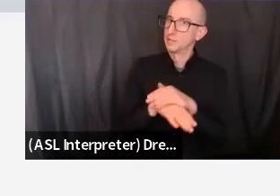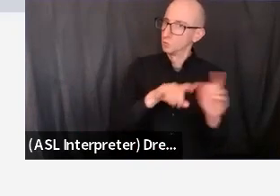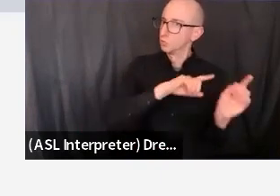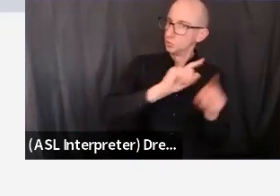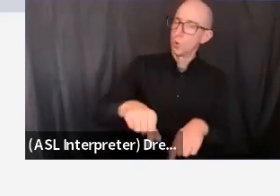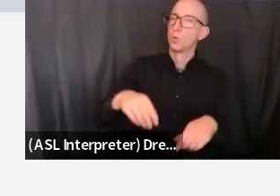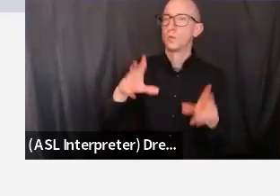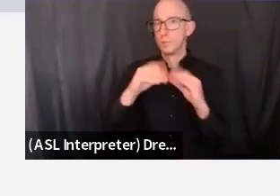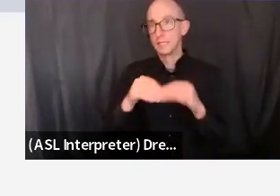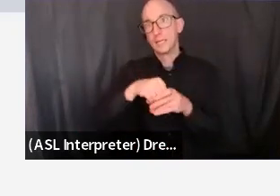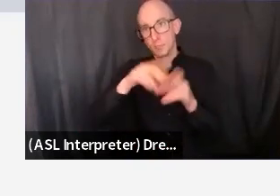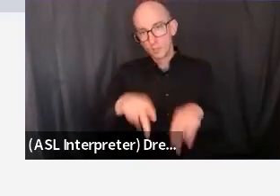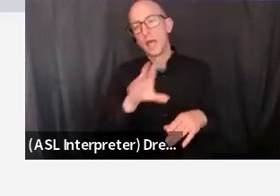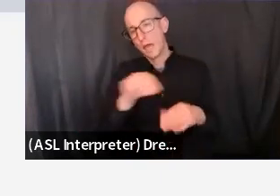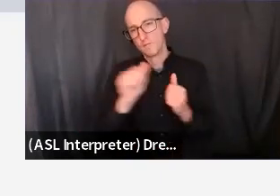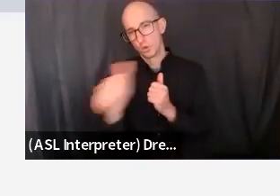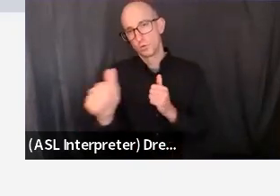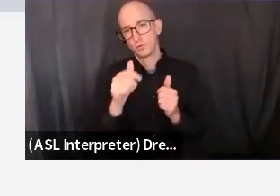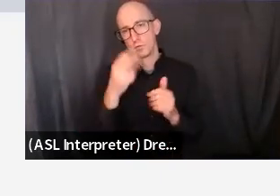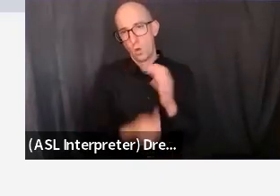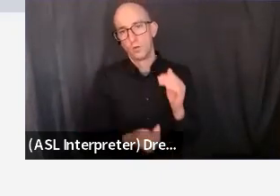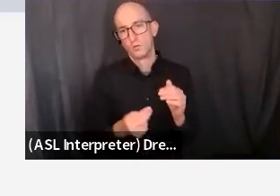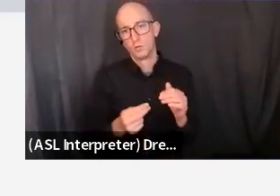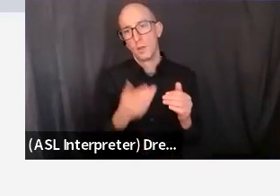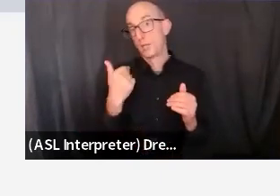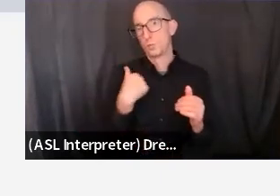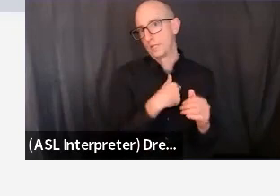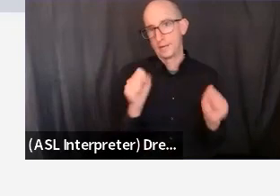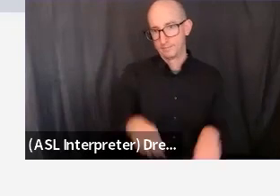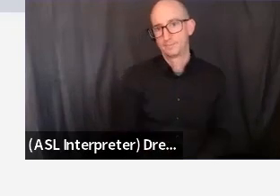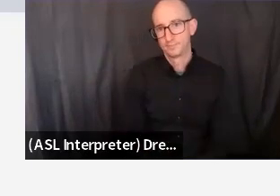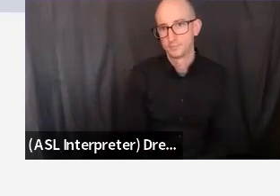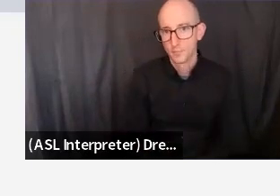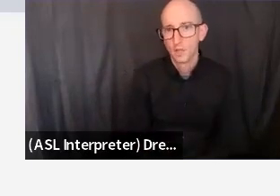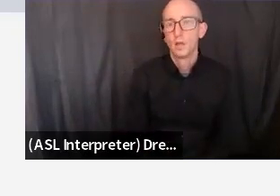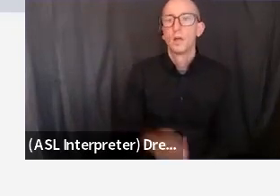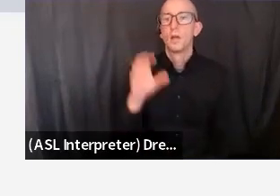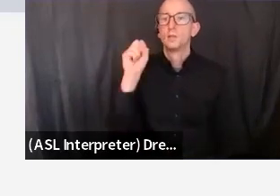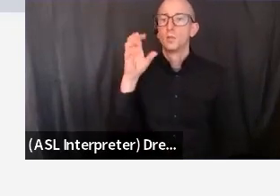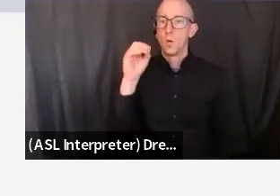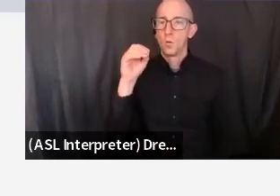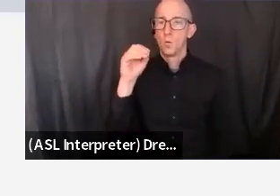So in terms of those definitions, for those of you who are familiar with our DERA program, the water port definition is quite similar.